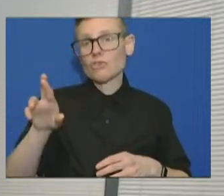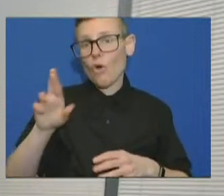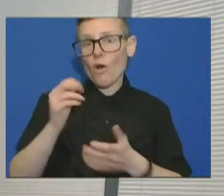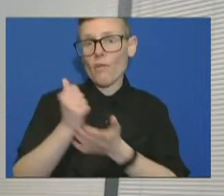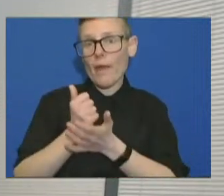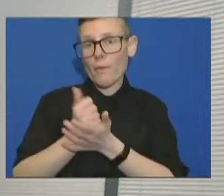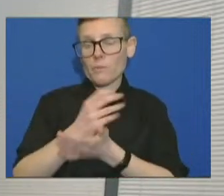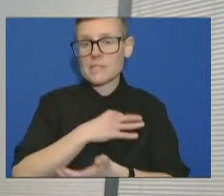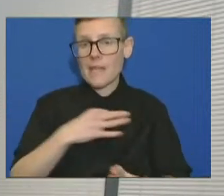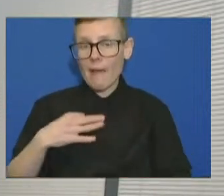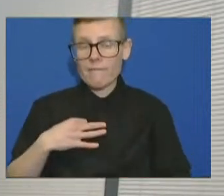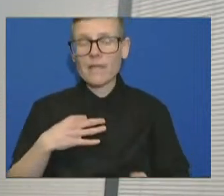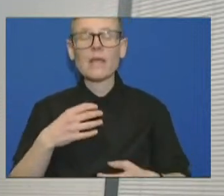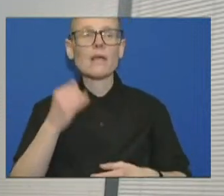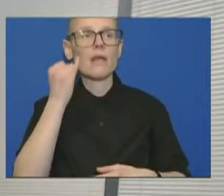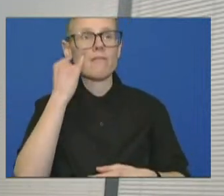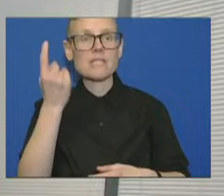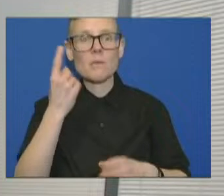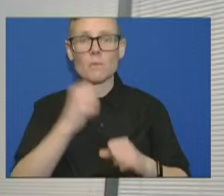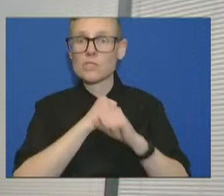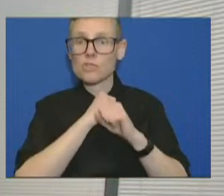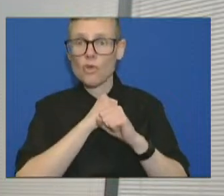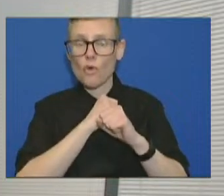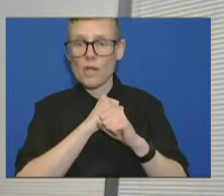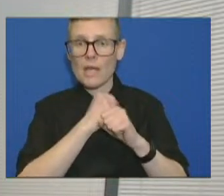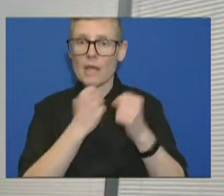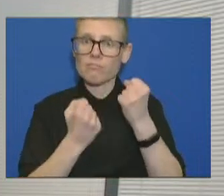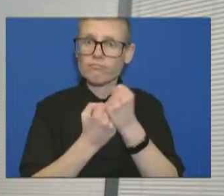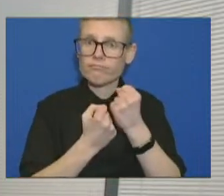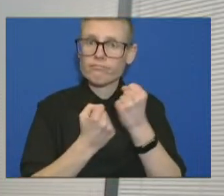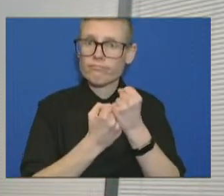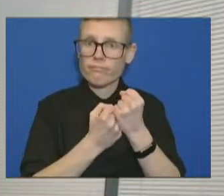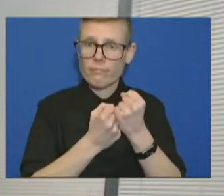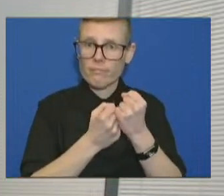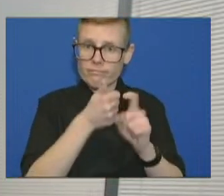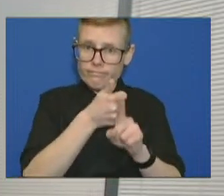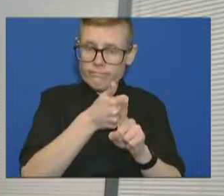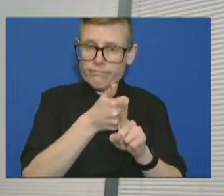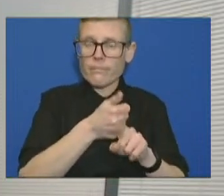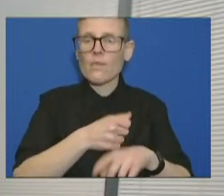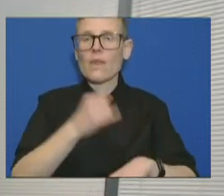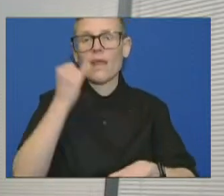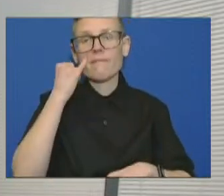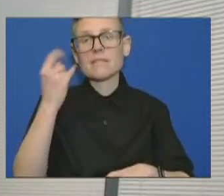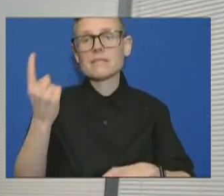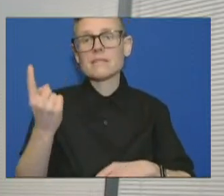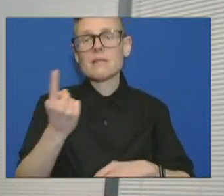that are theirs, whether it's somebody in HR who helps them with their staffing, whether